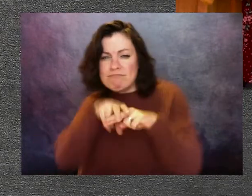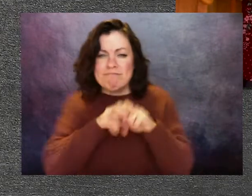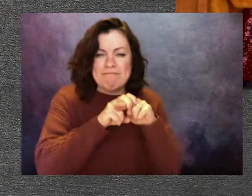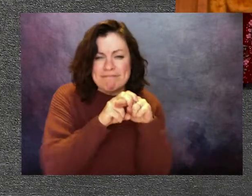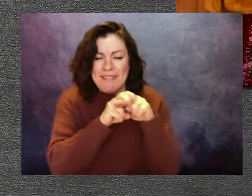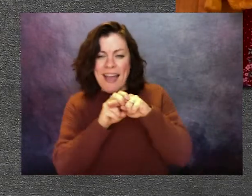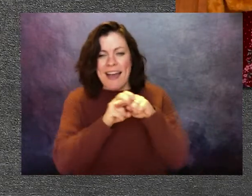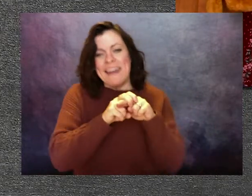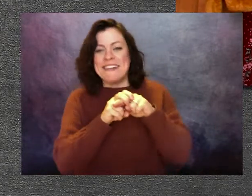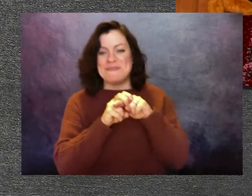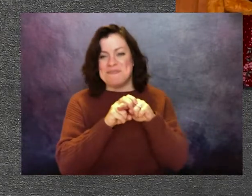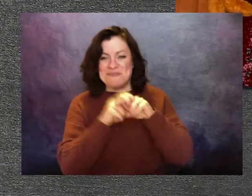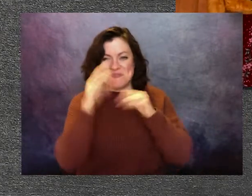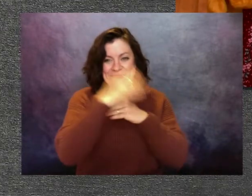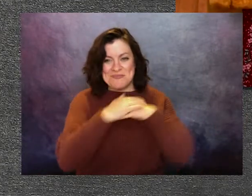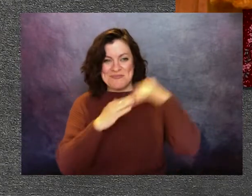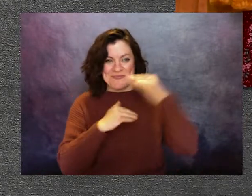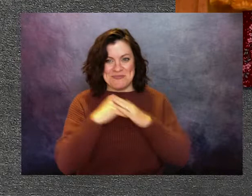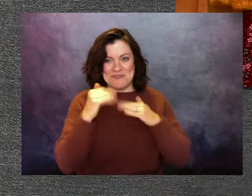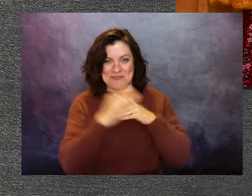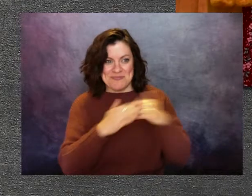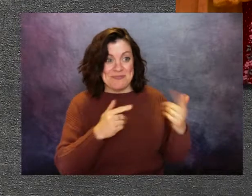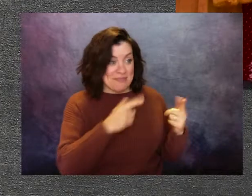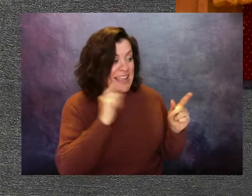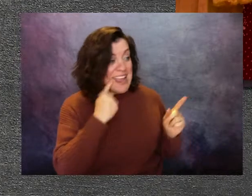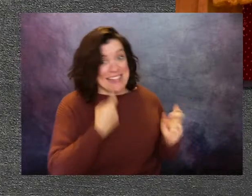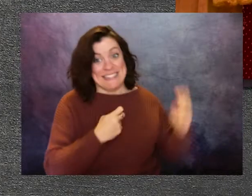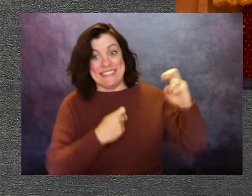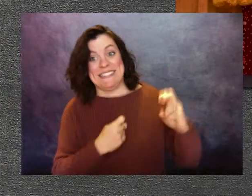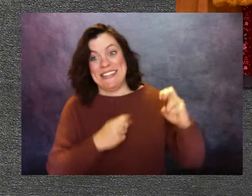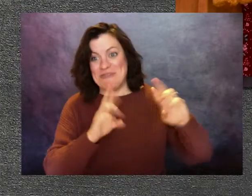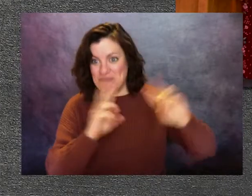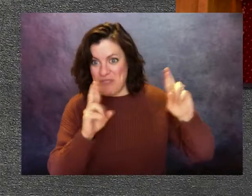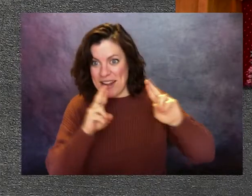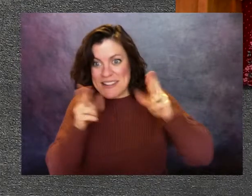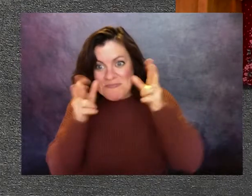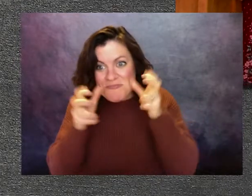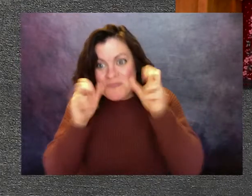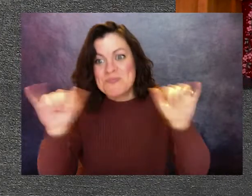She might just sit right there all day. How about that? Welcome! Today, my friends,